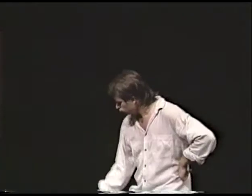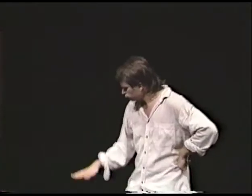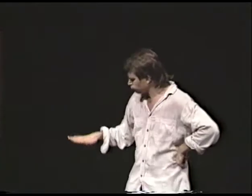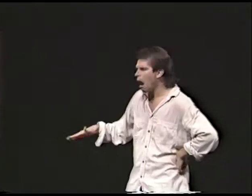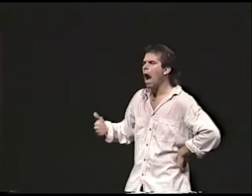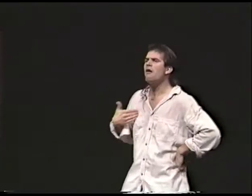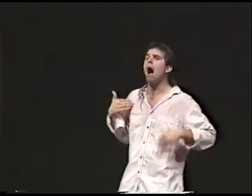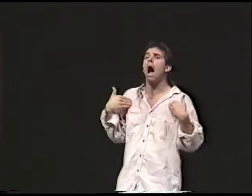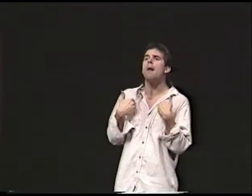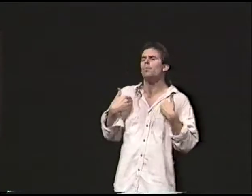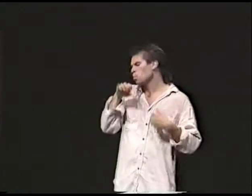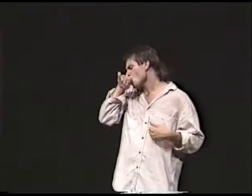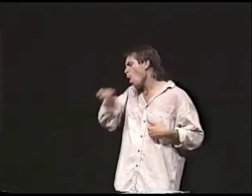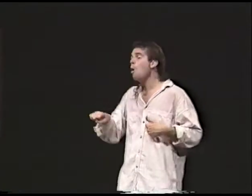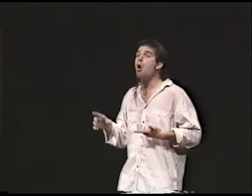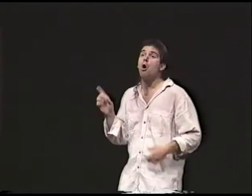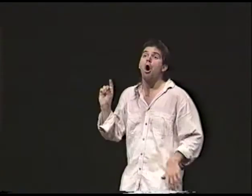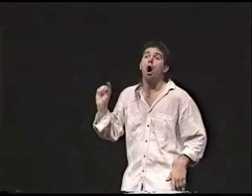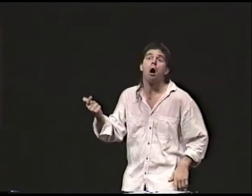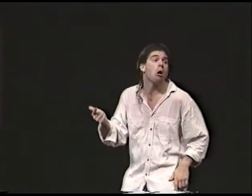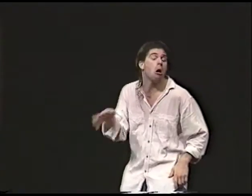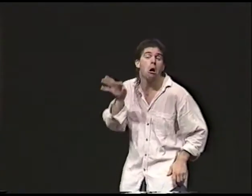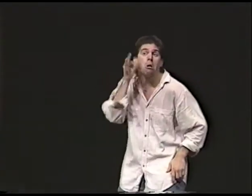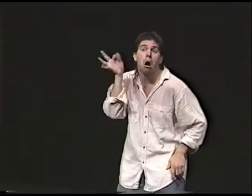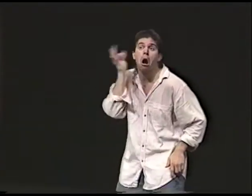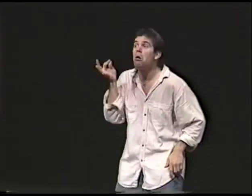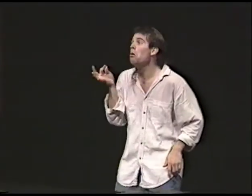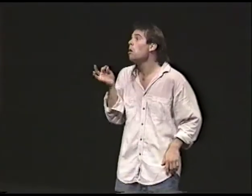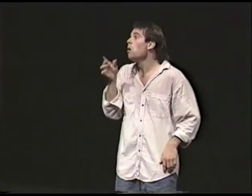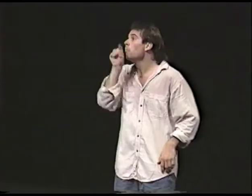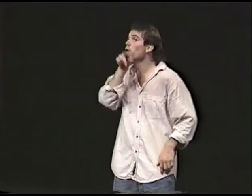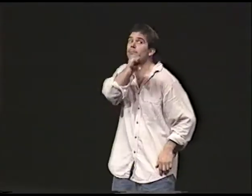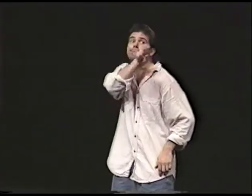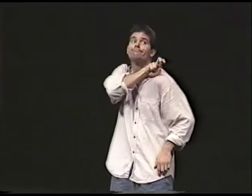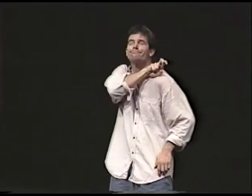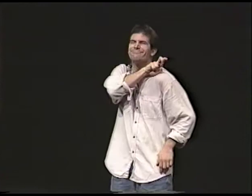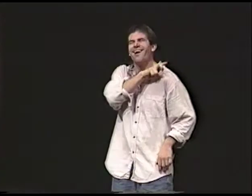I know you've all experienced growing up, an animal that you really loved, a dog or a cat